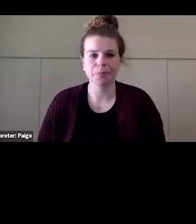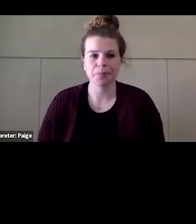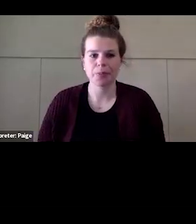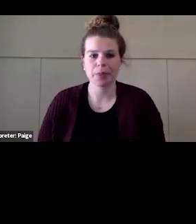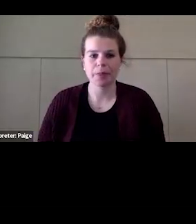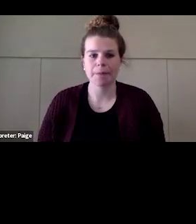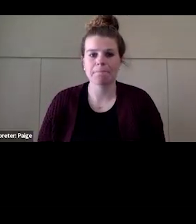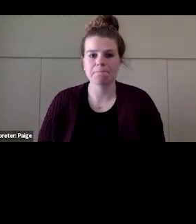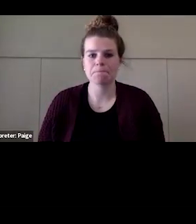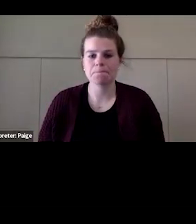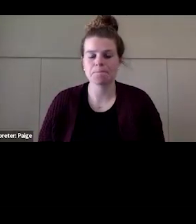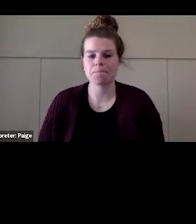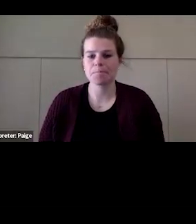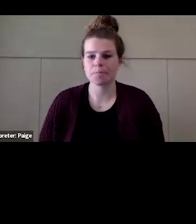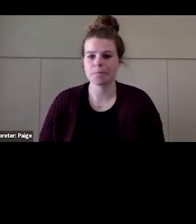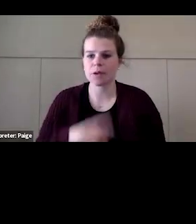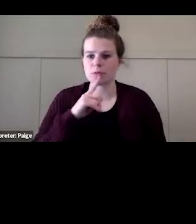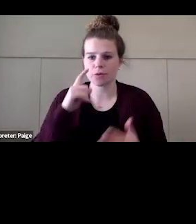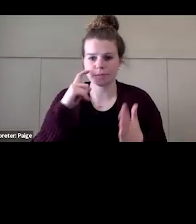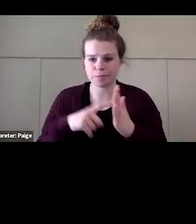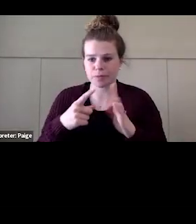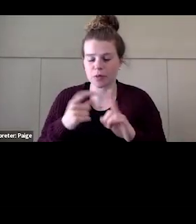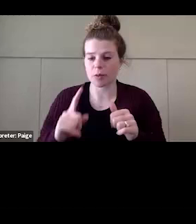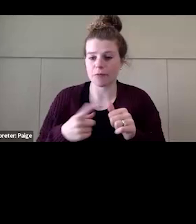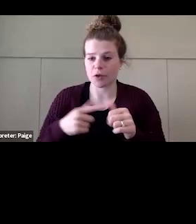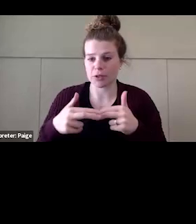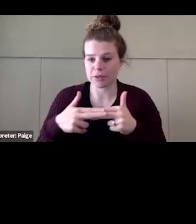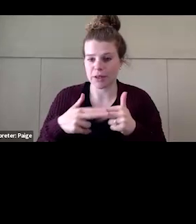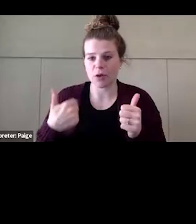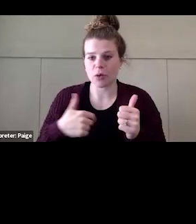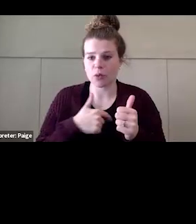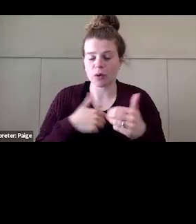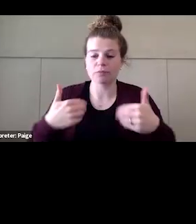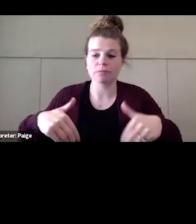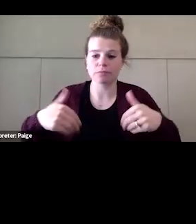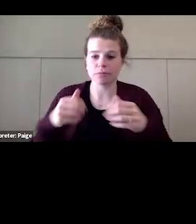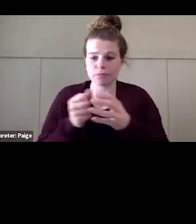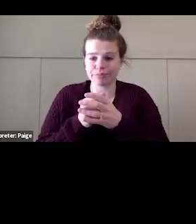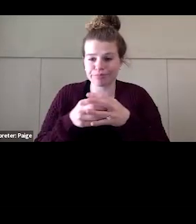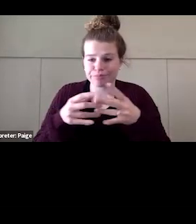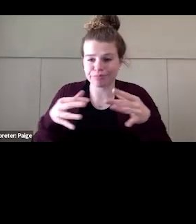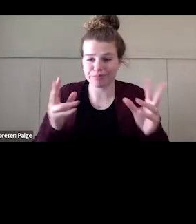So as you can tell from that first slide, we have grown an incredible amount in a very short period of time.